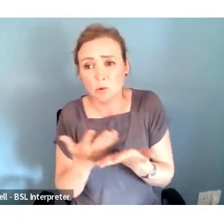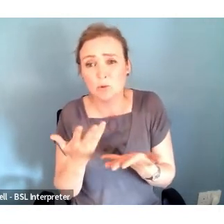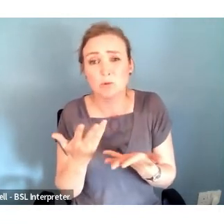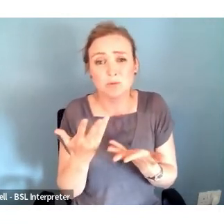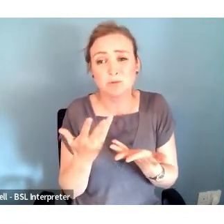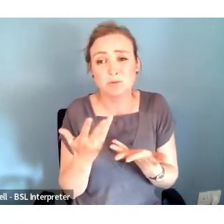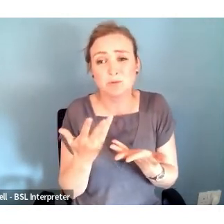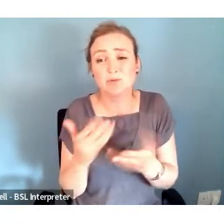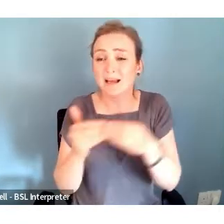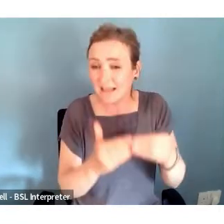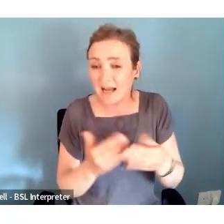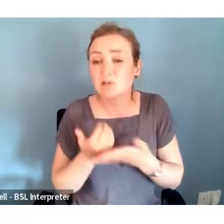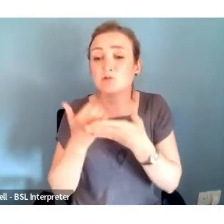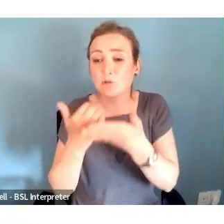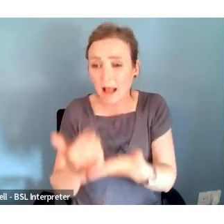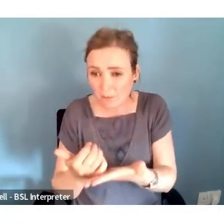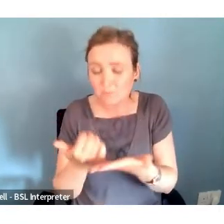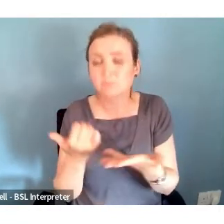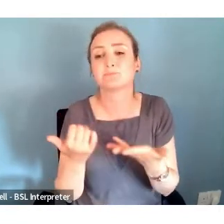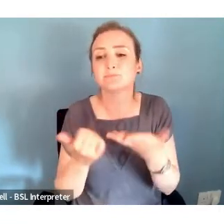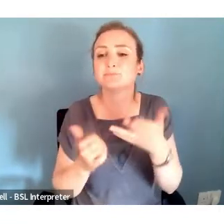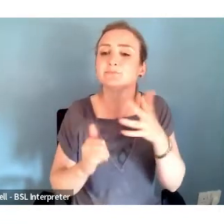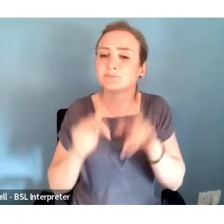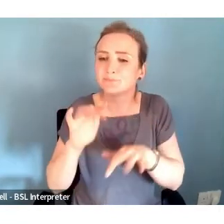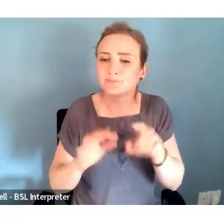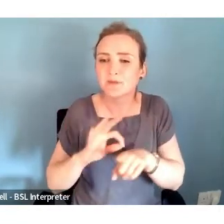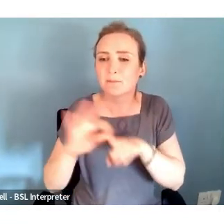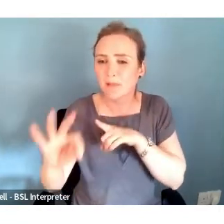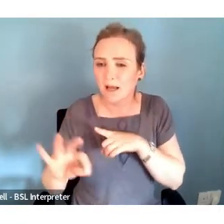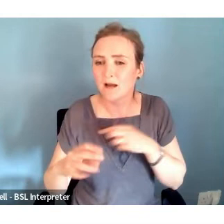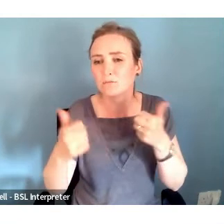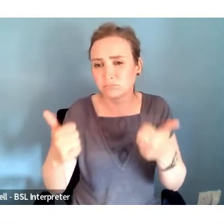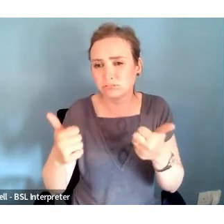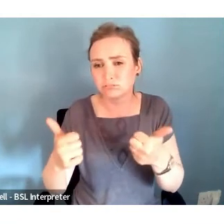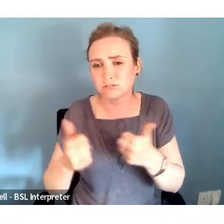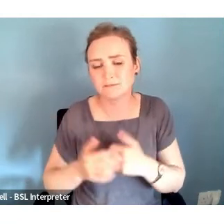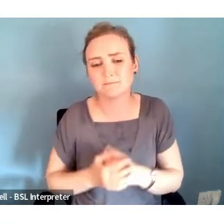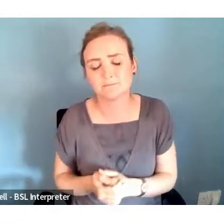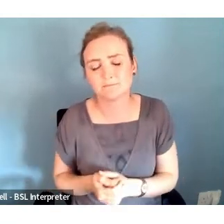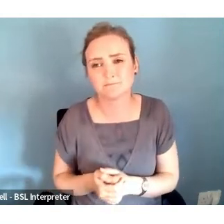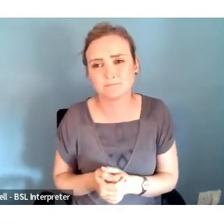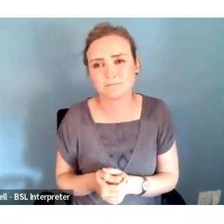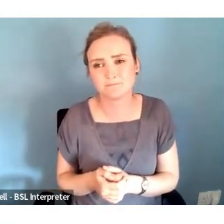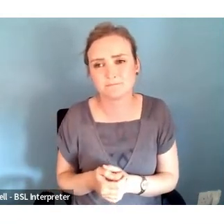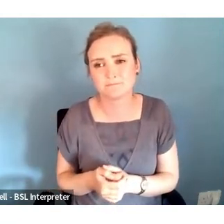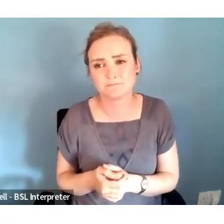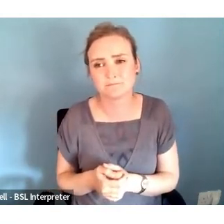things. That ca be really reassuring. It is a subliminal message isn't it to candidate